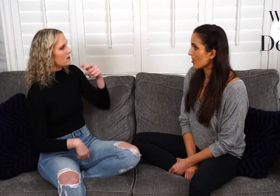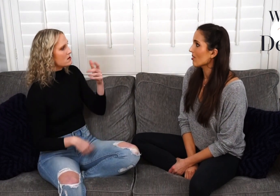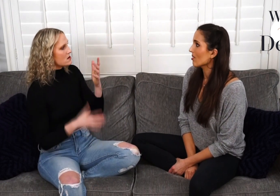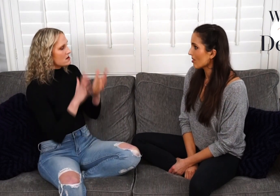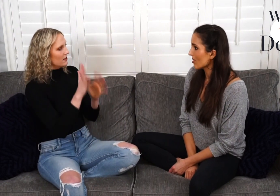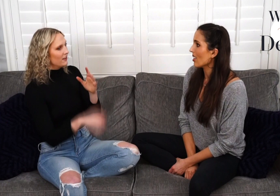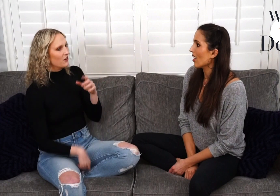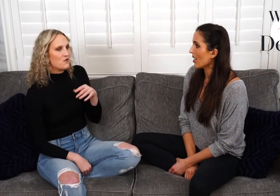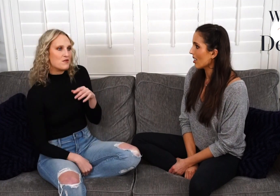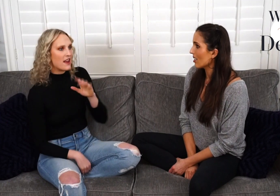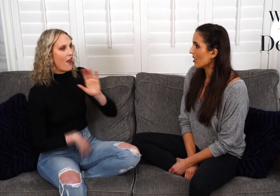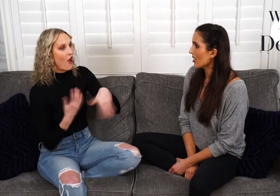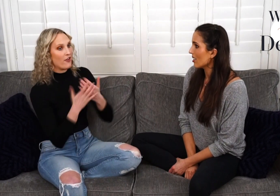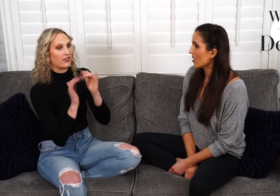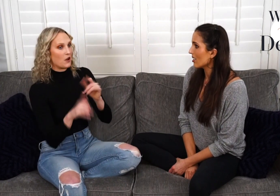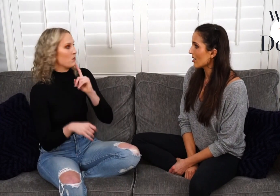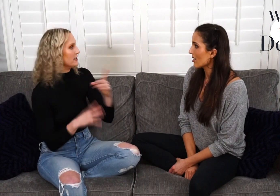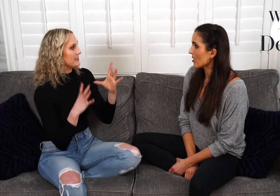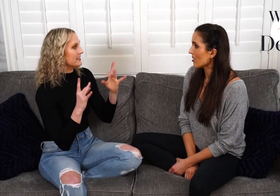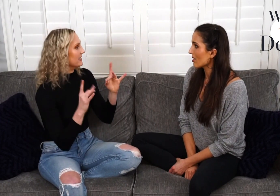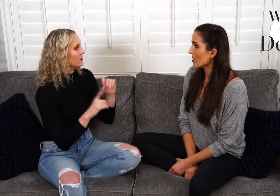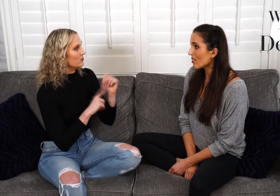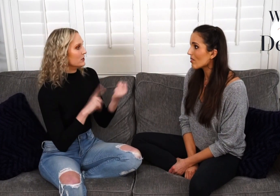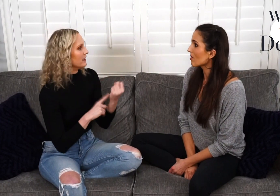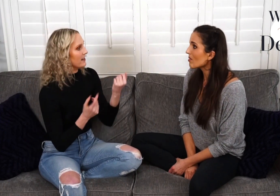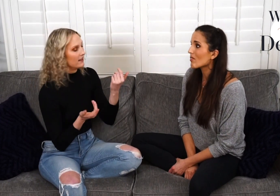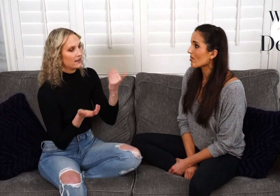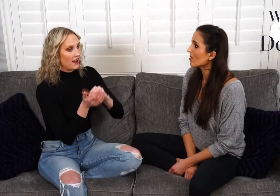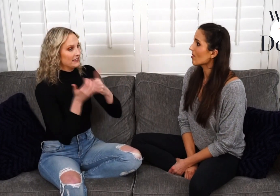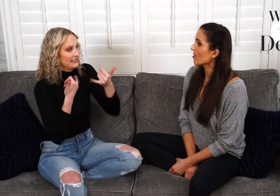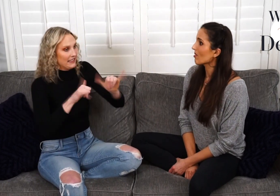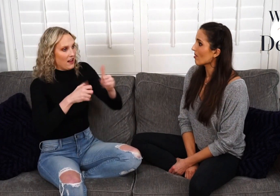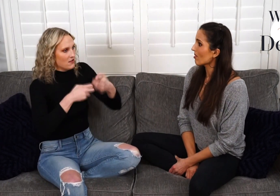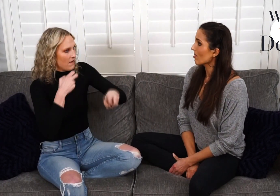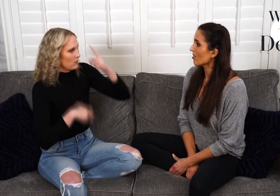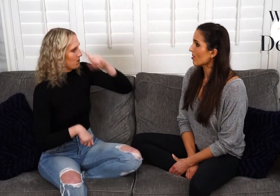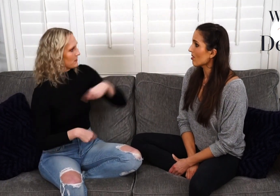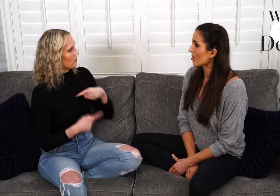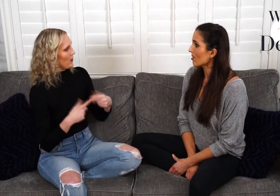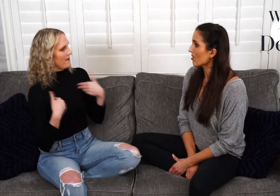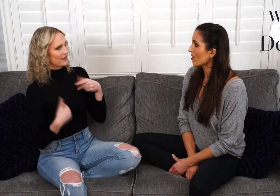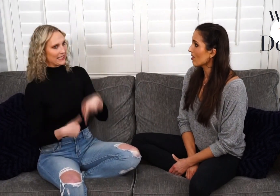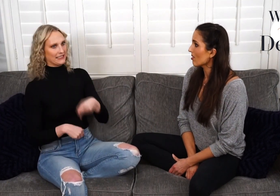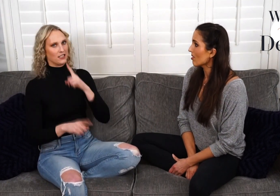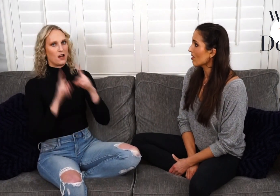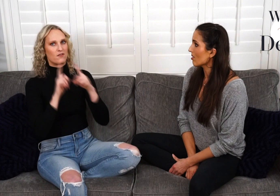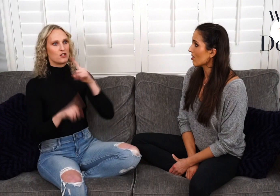bullying and it just all of that is just a sticky situation. And again, it's still tough for me to have this